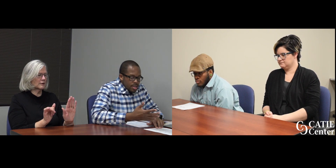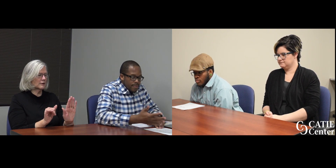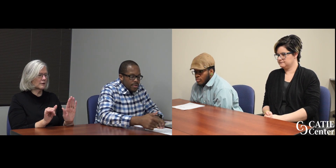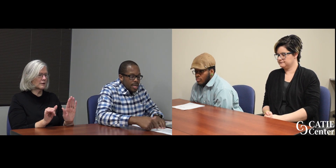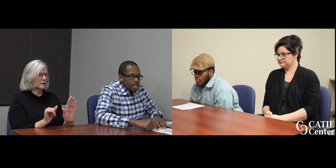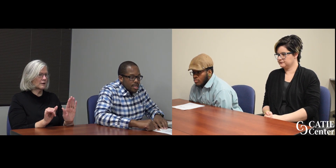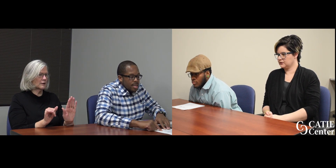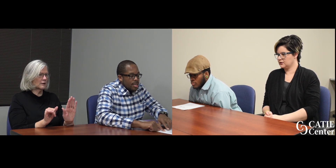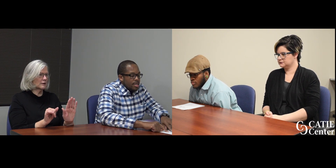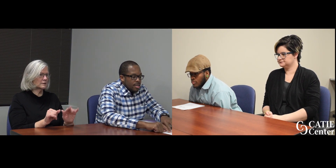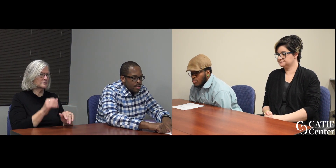So if you take a look here,